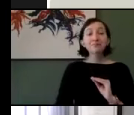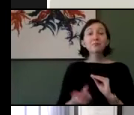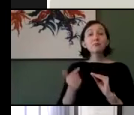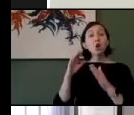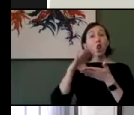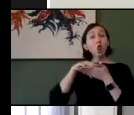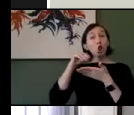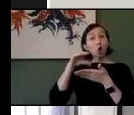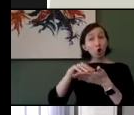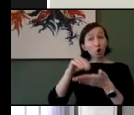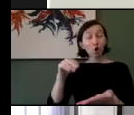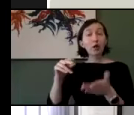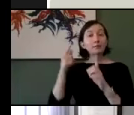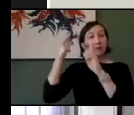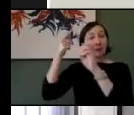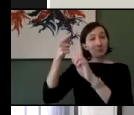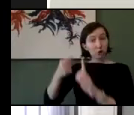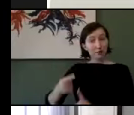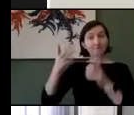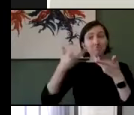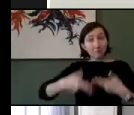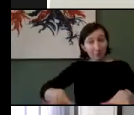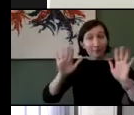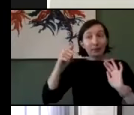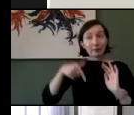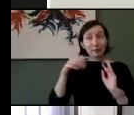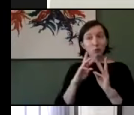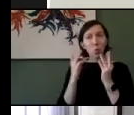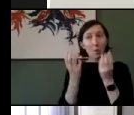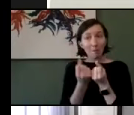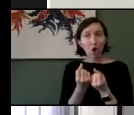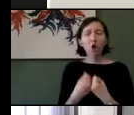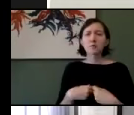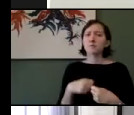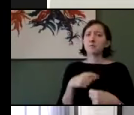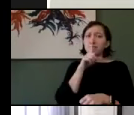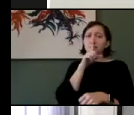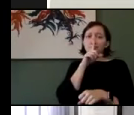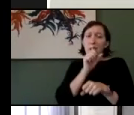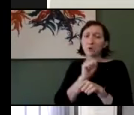Upon completion of this webinar we hope you will be able